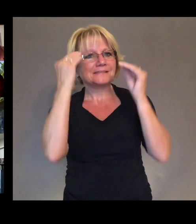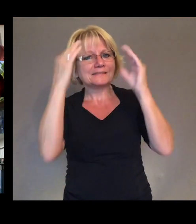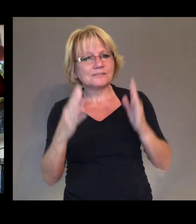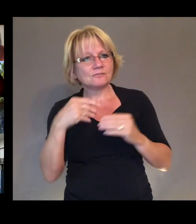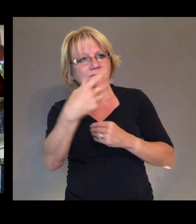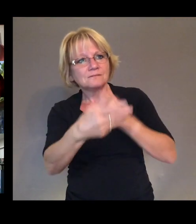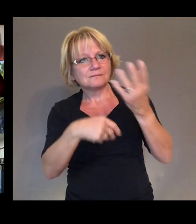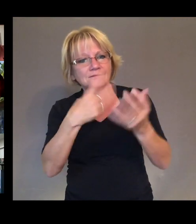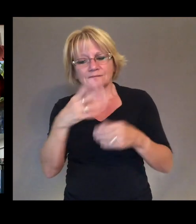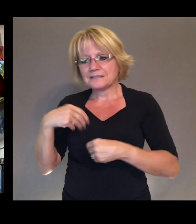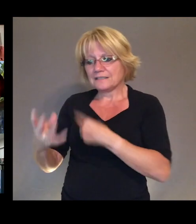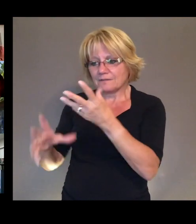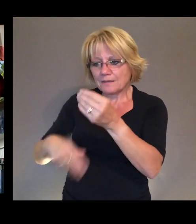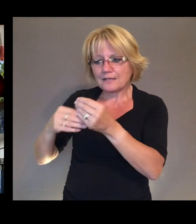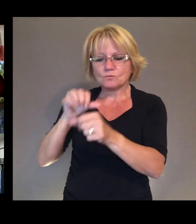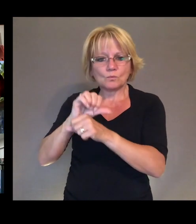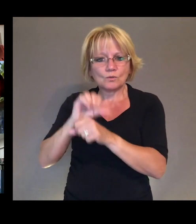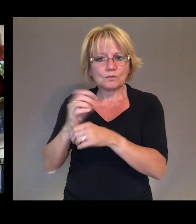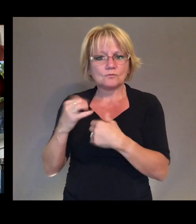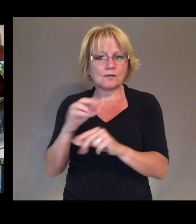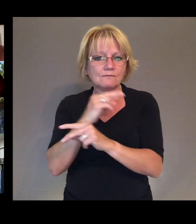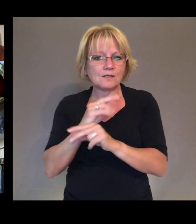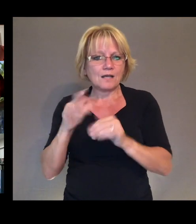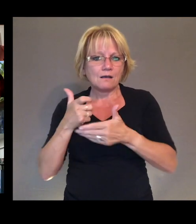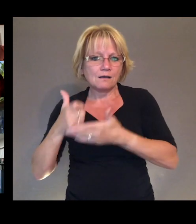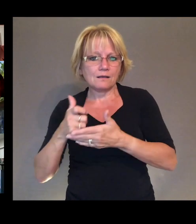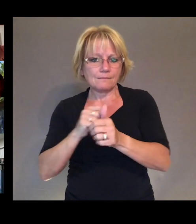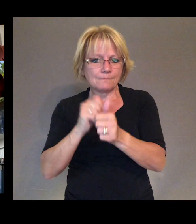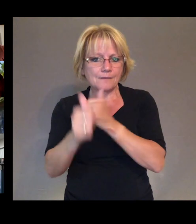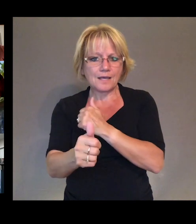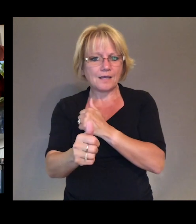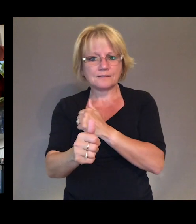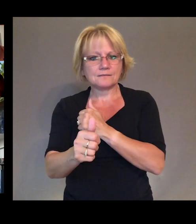and try to figure out how we're gonna get them to pass, and they just feel like they're being set up for failure.